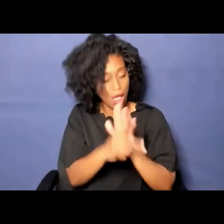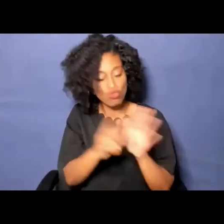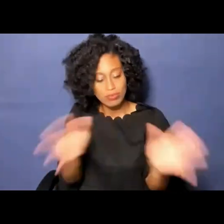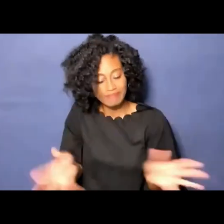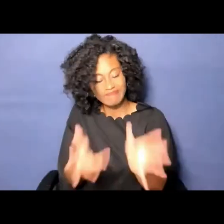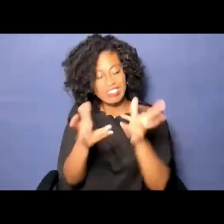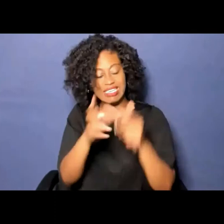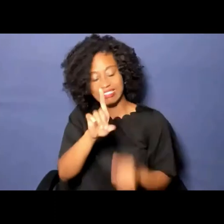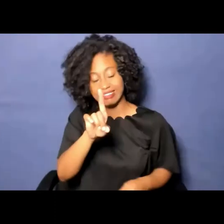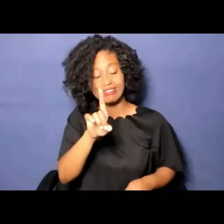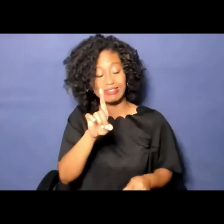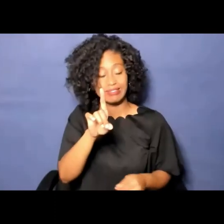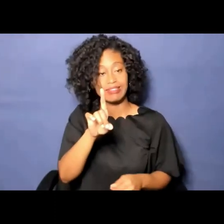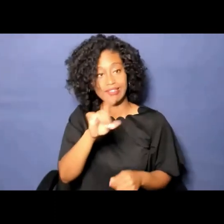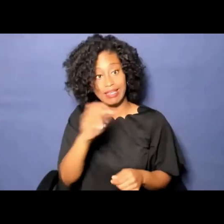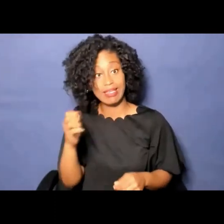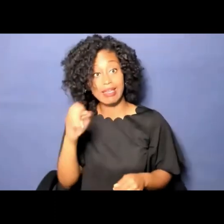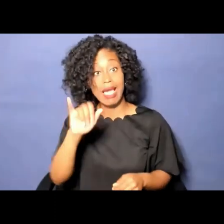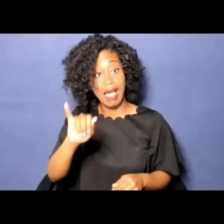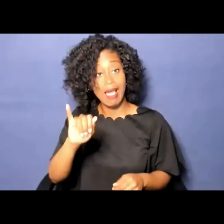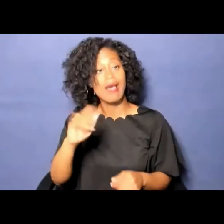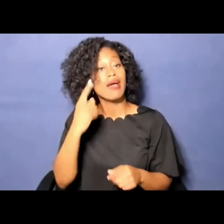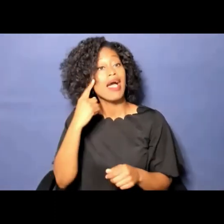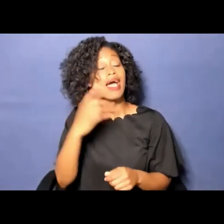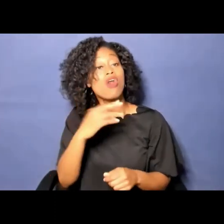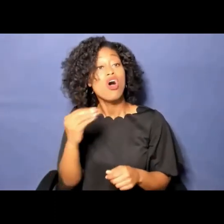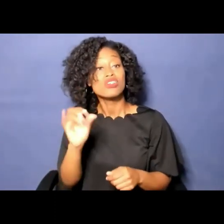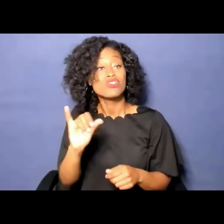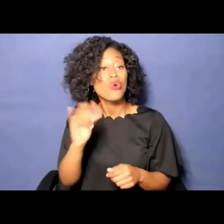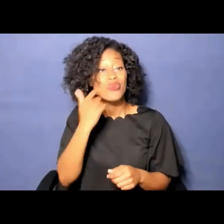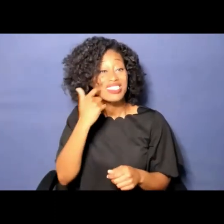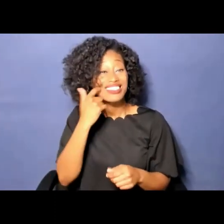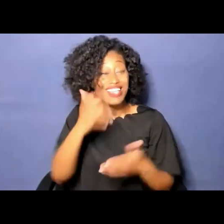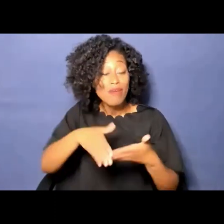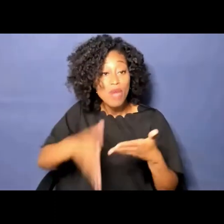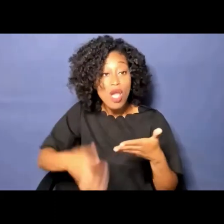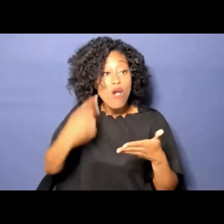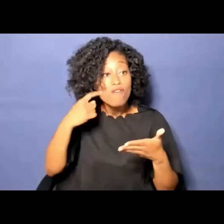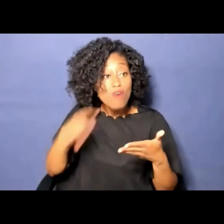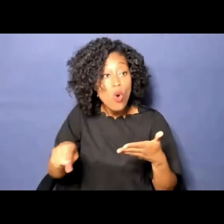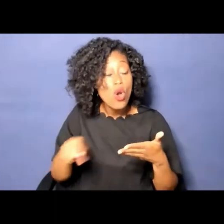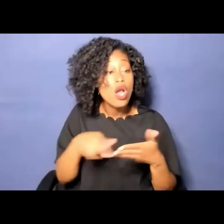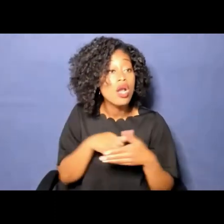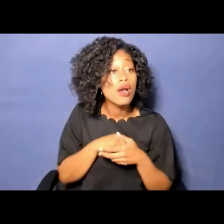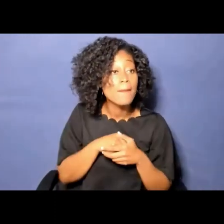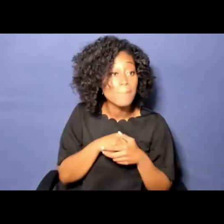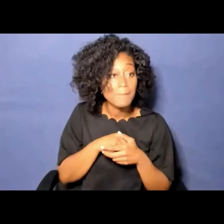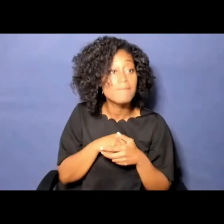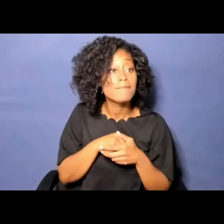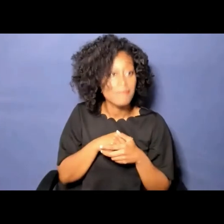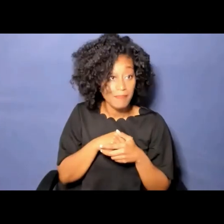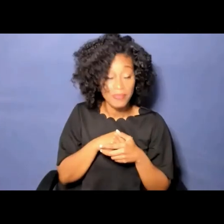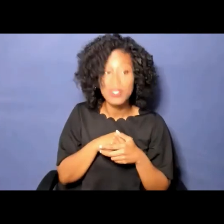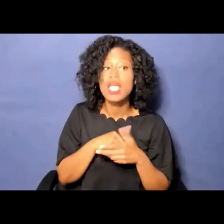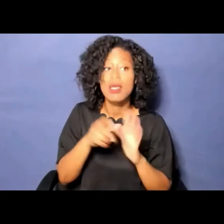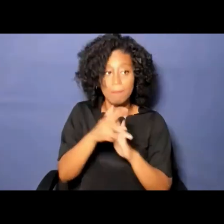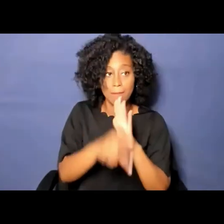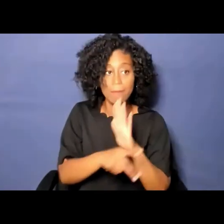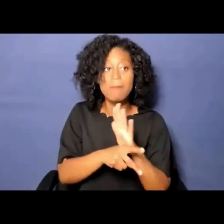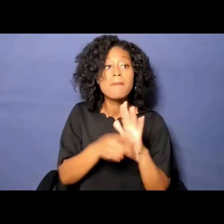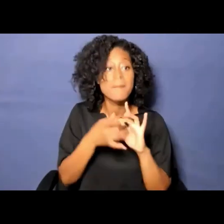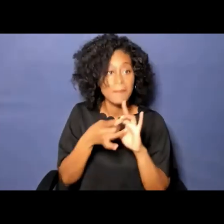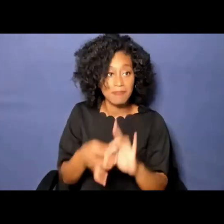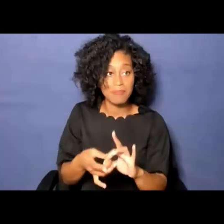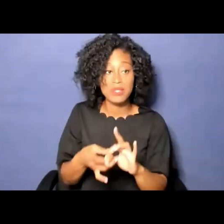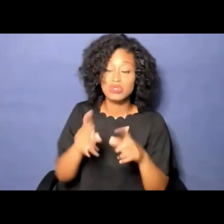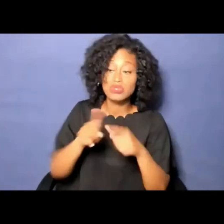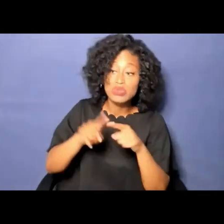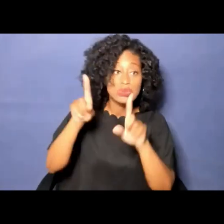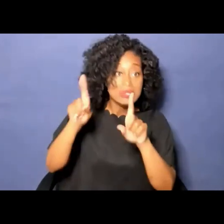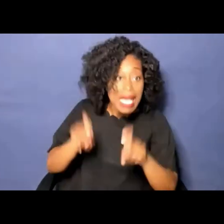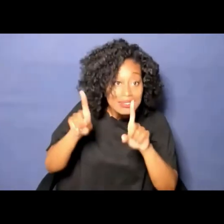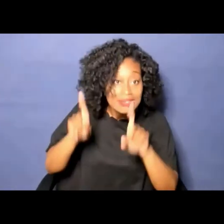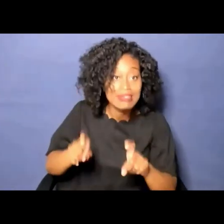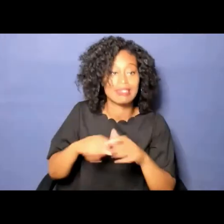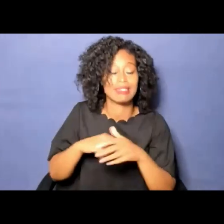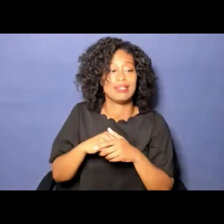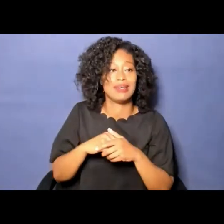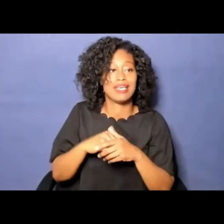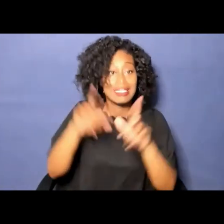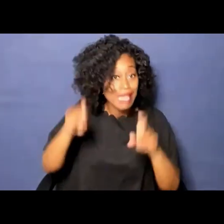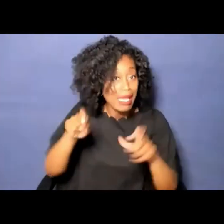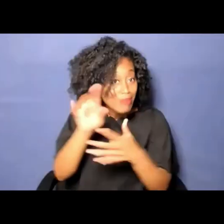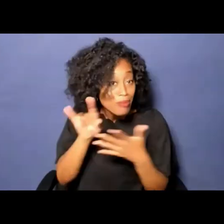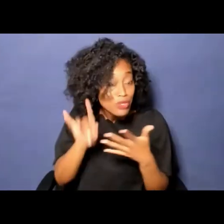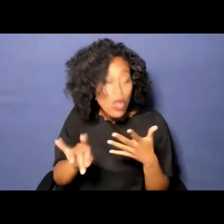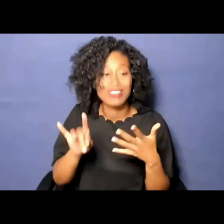including the most recent outcome of the policy around testing and test optional admissions,